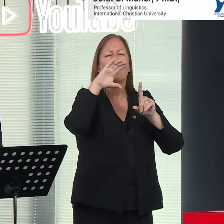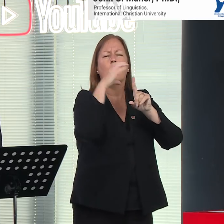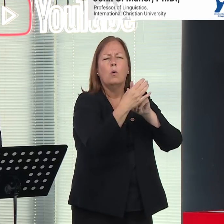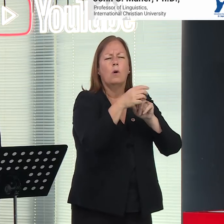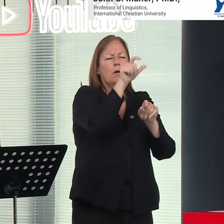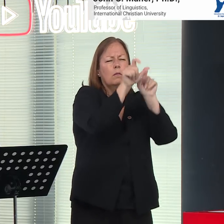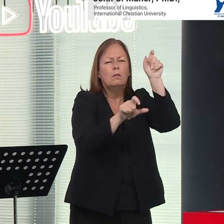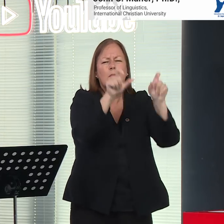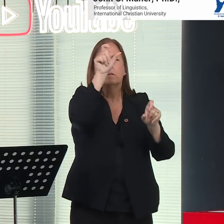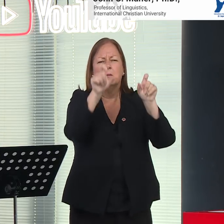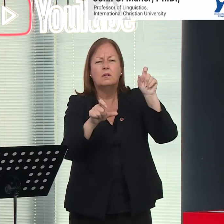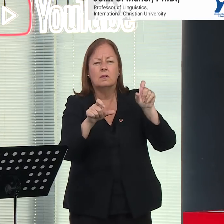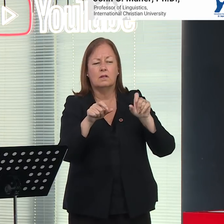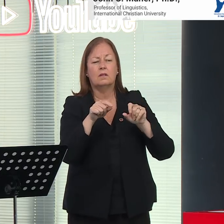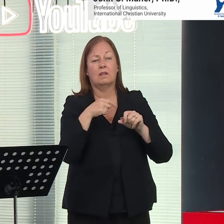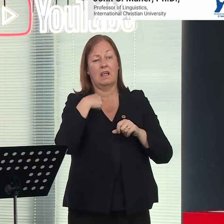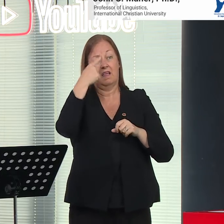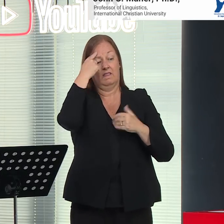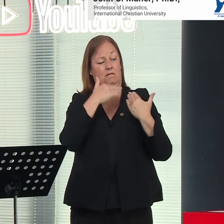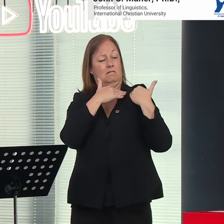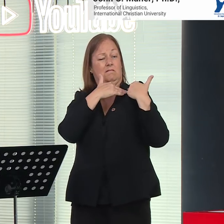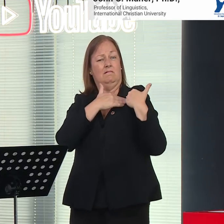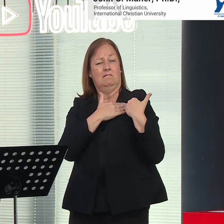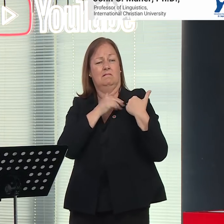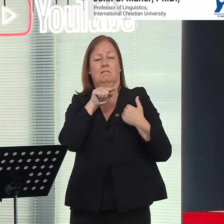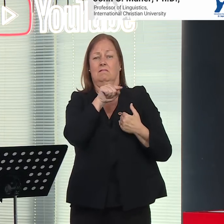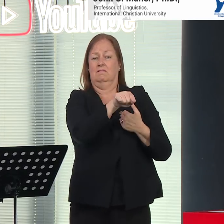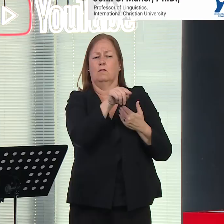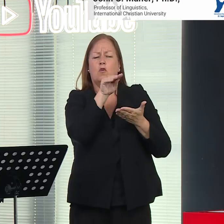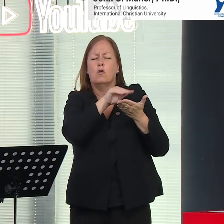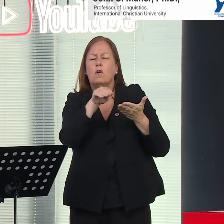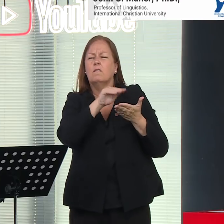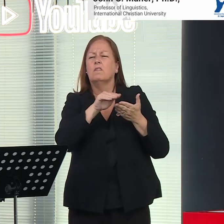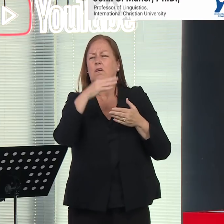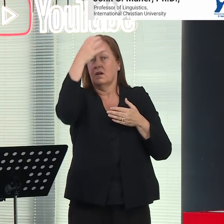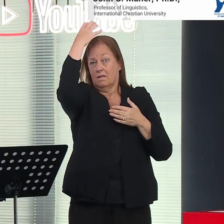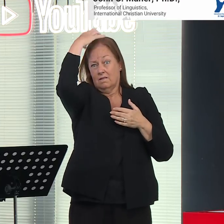My second proposal here, is that we create -- that governments create an